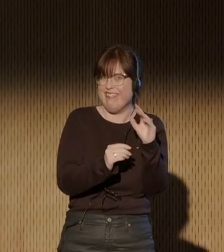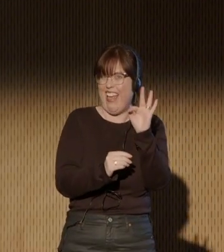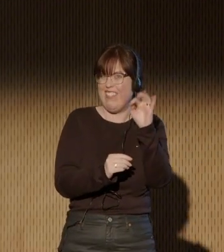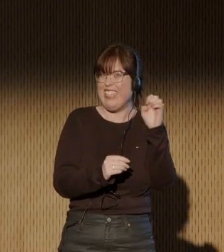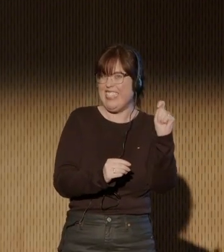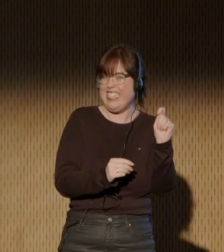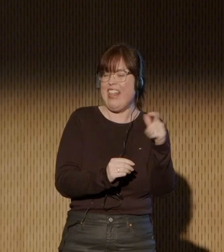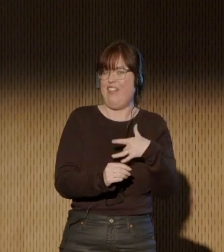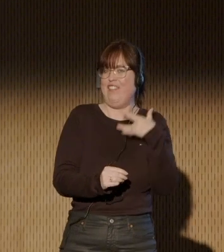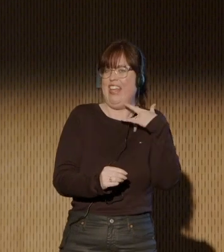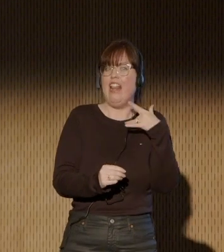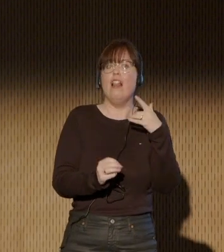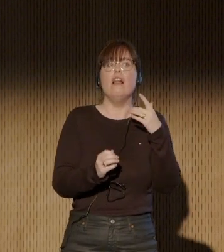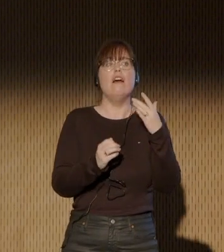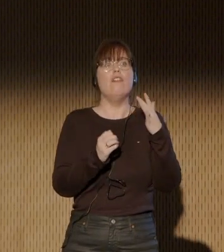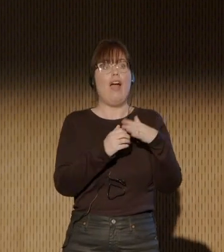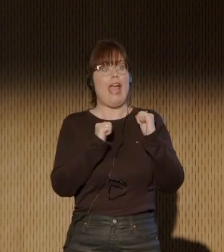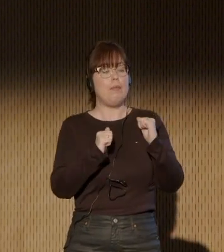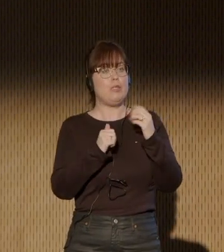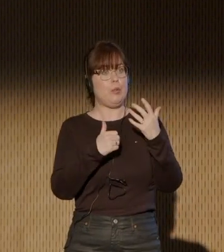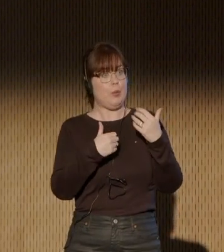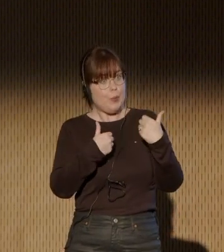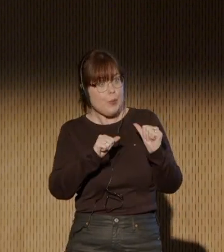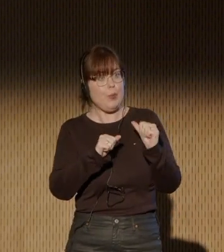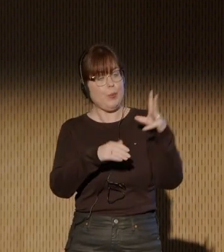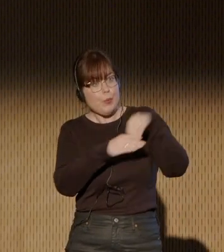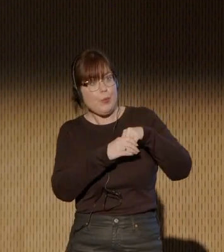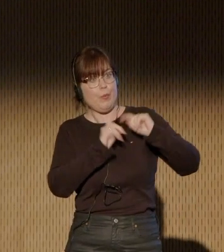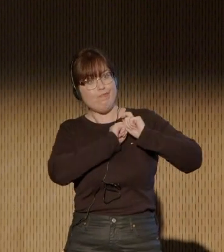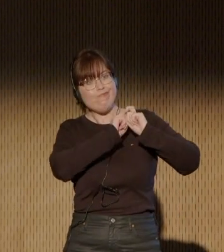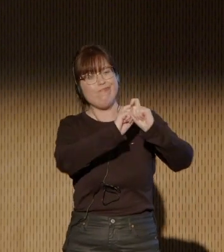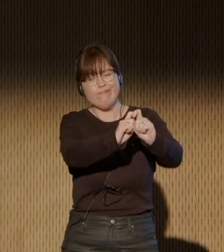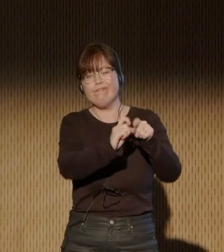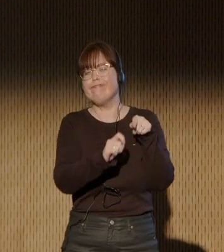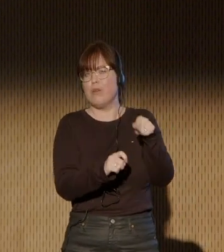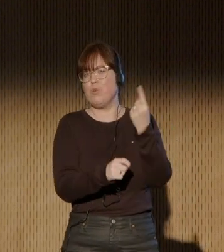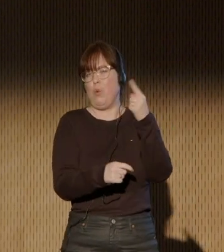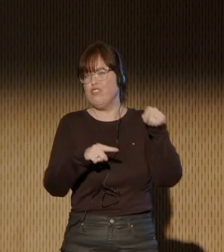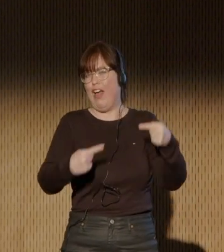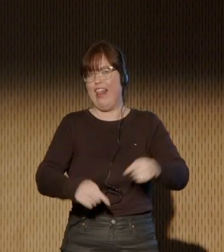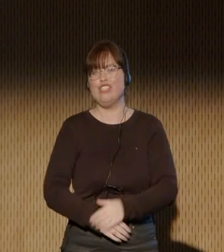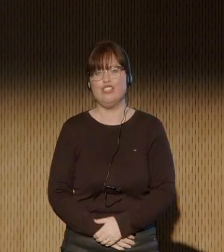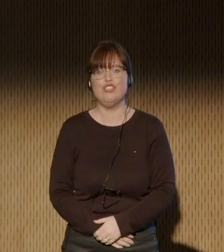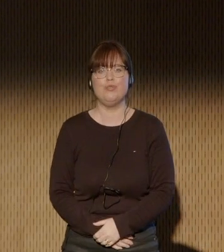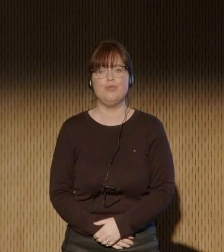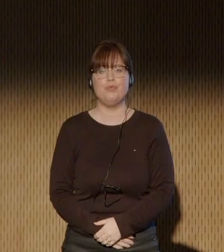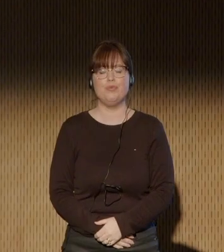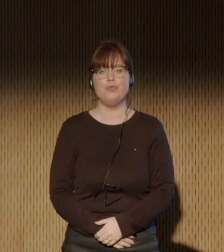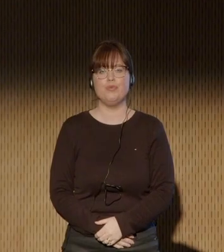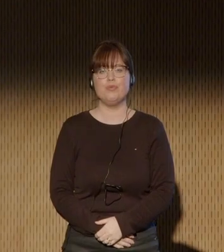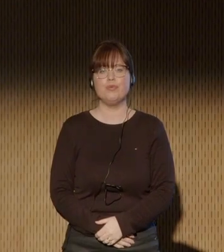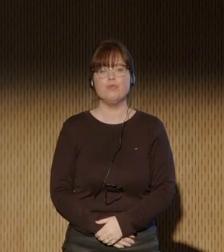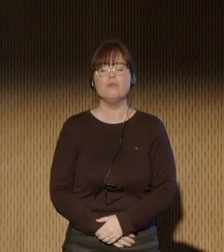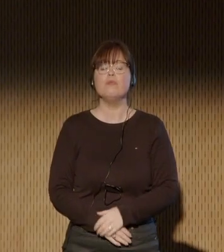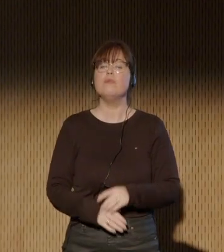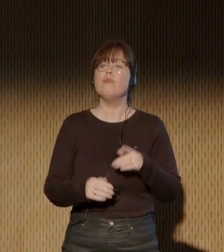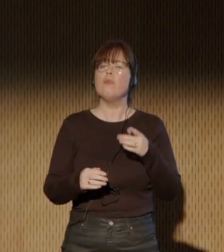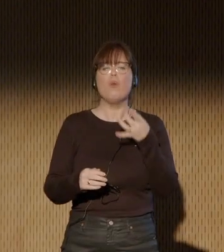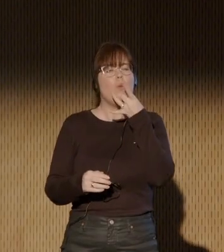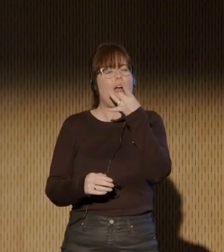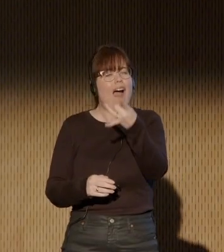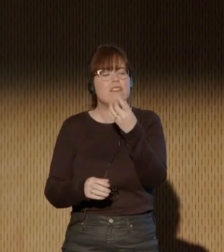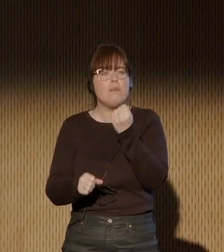for their sustained embedding of universal design for learning. So we asked questions around how